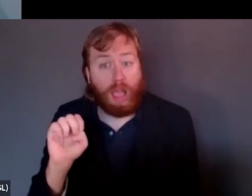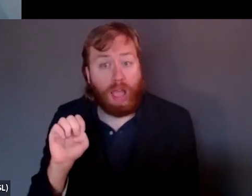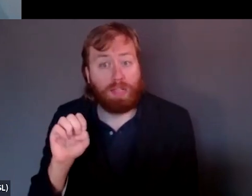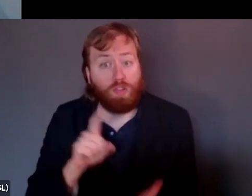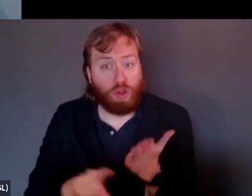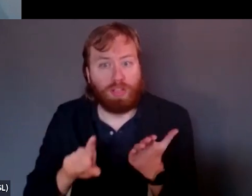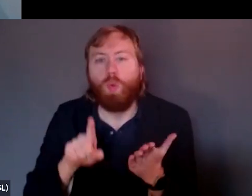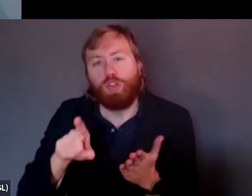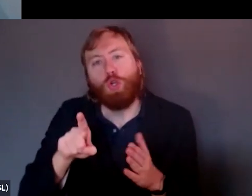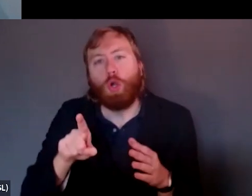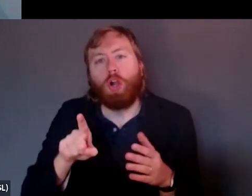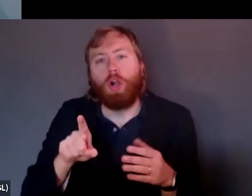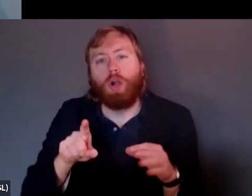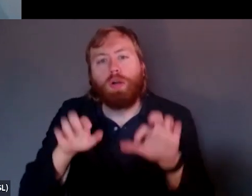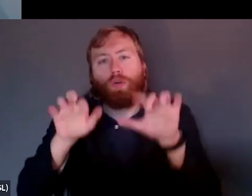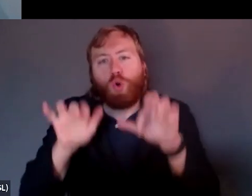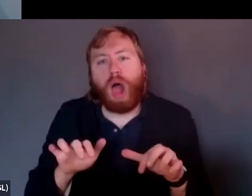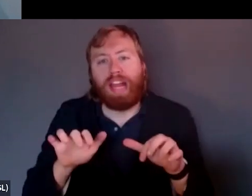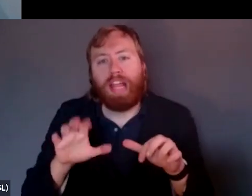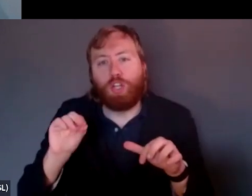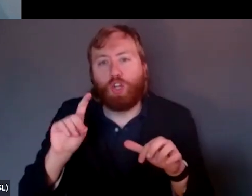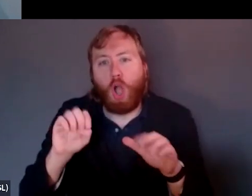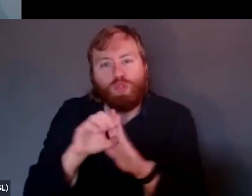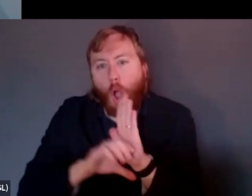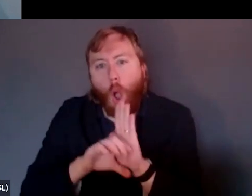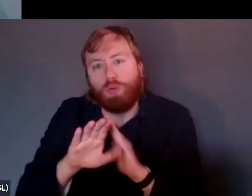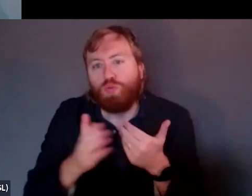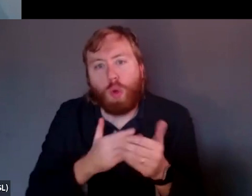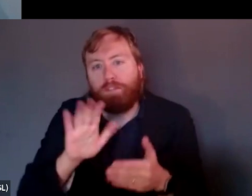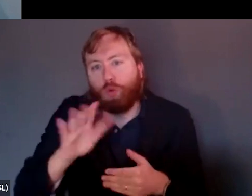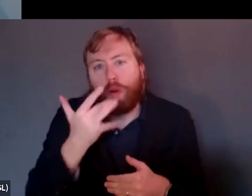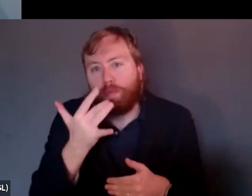in whatever your preferred Notepad++ or Sublime Text